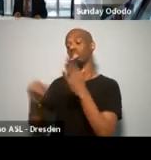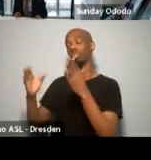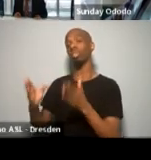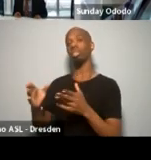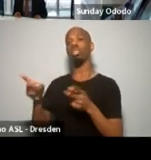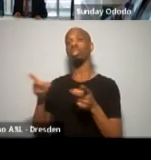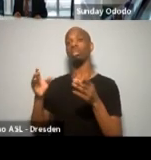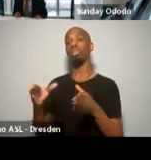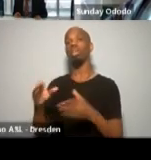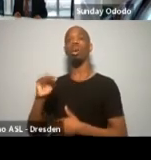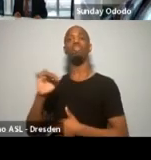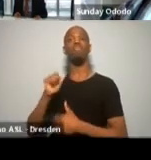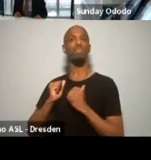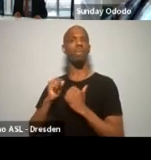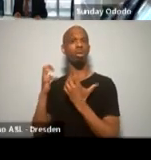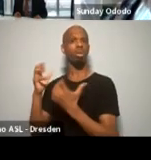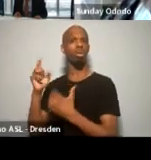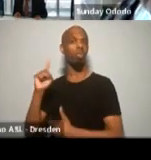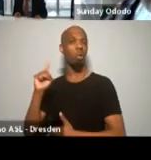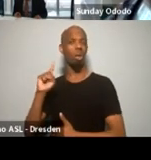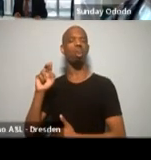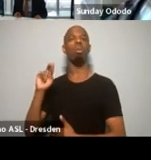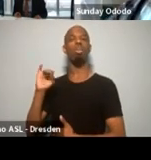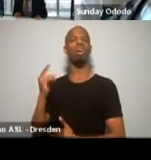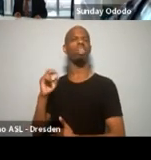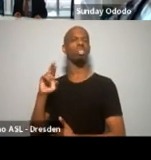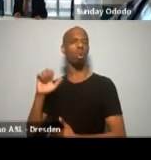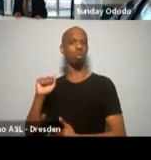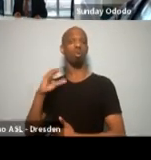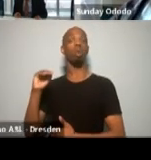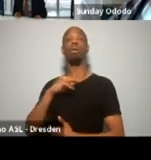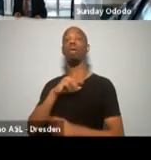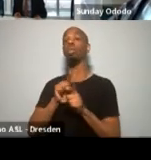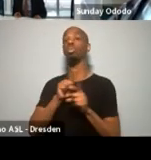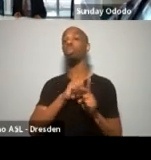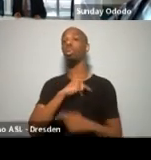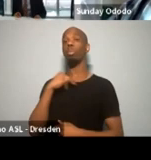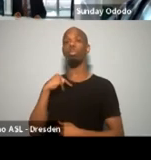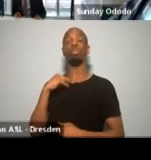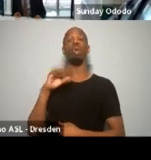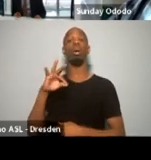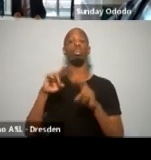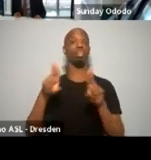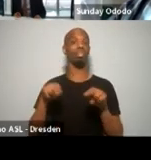and serves on the board of the International Federation for Theater Research.